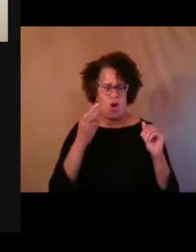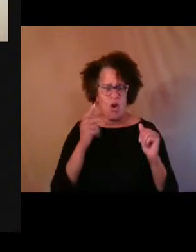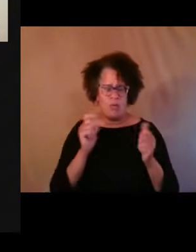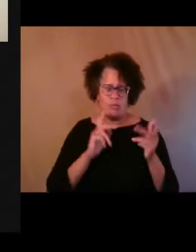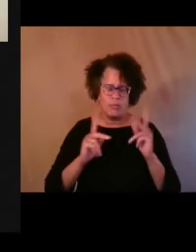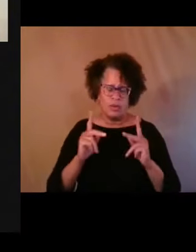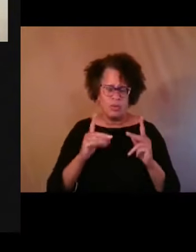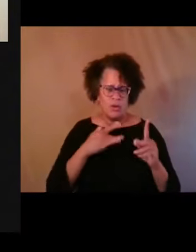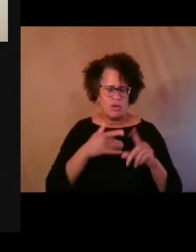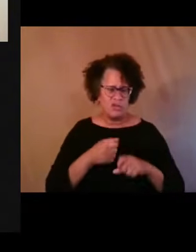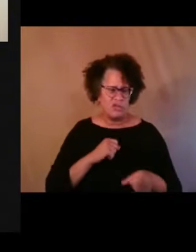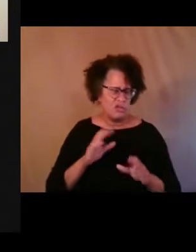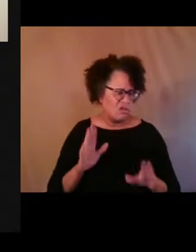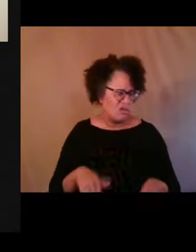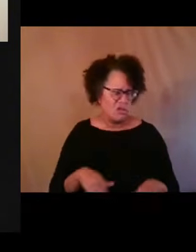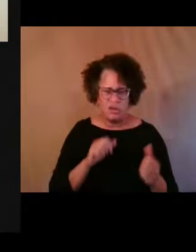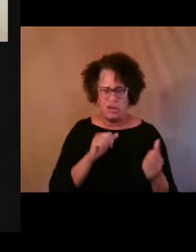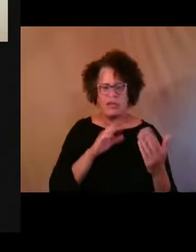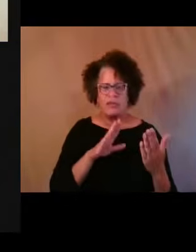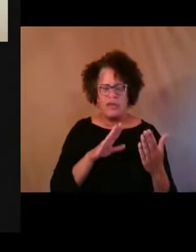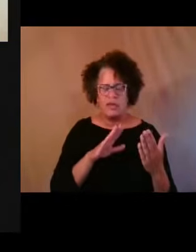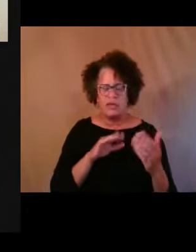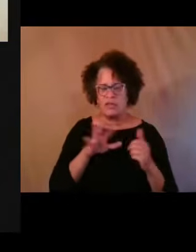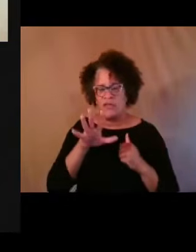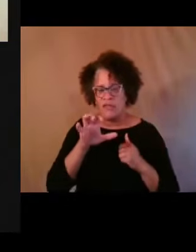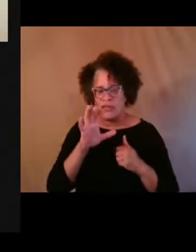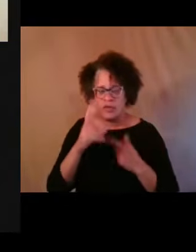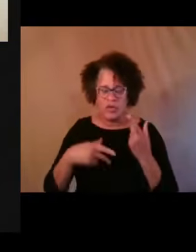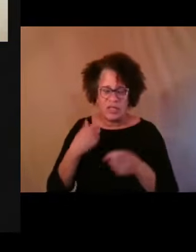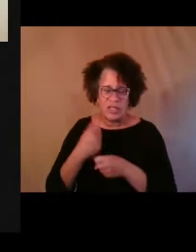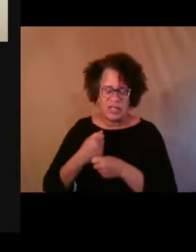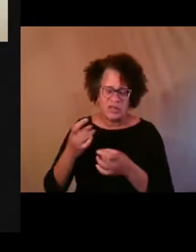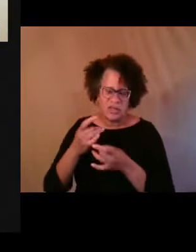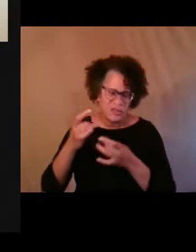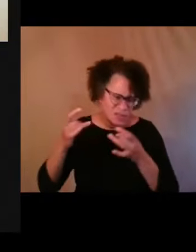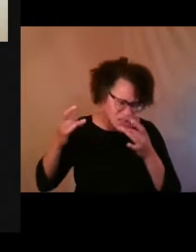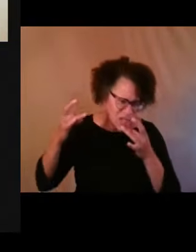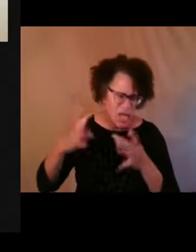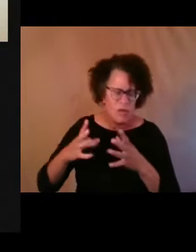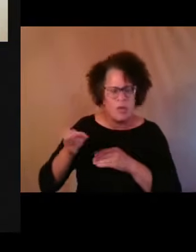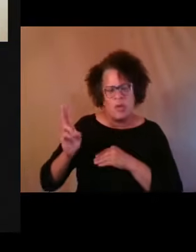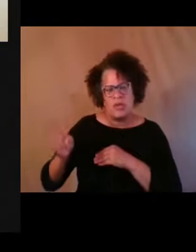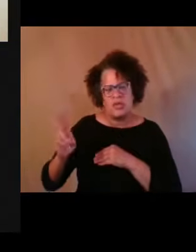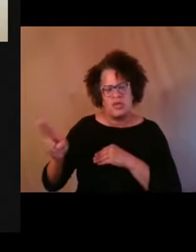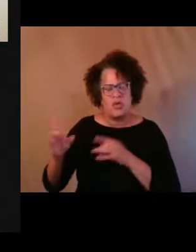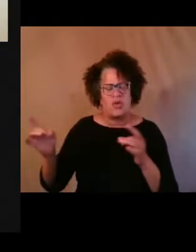in the face of 500 years of terrible, terrible historical violence towards our communities.